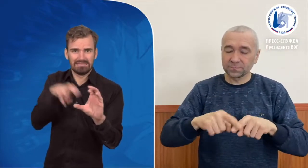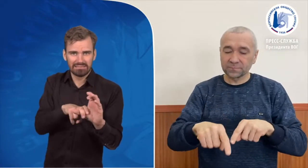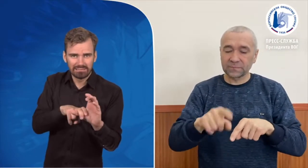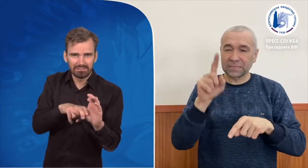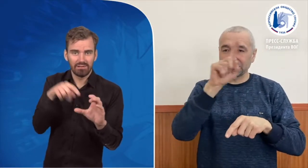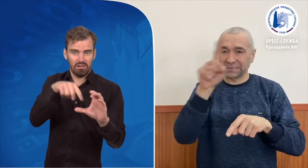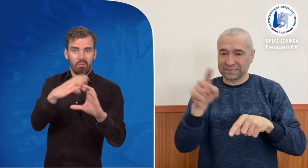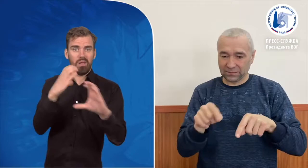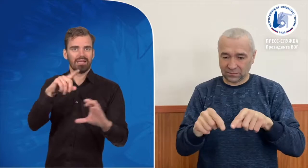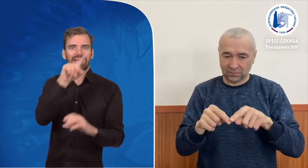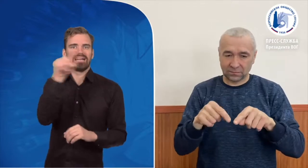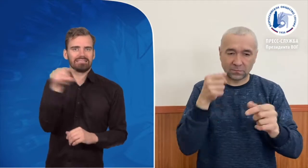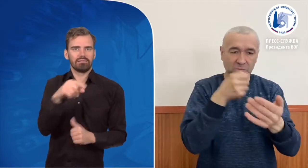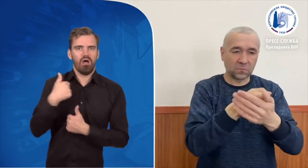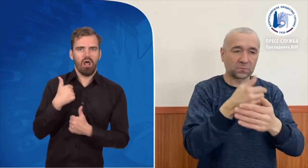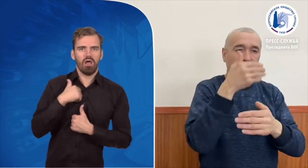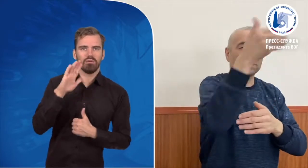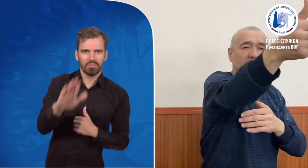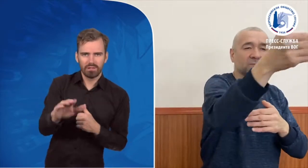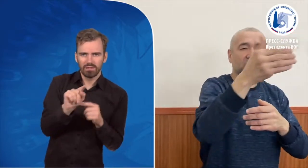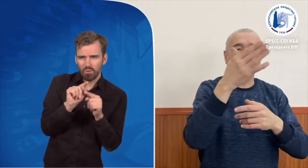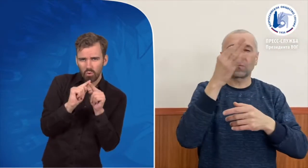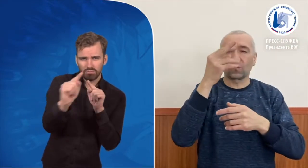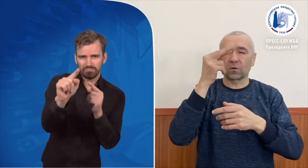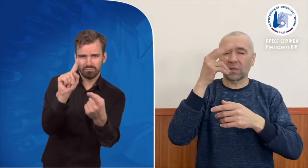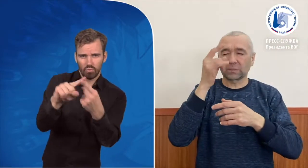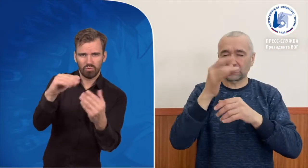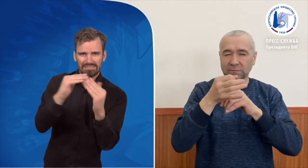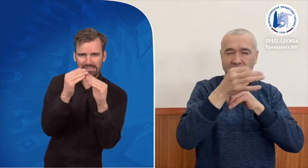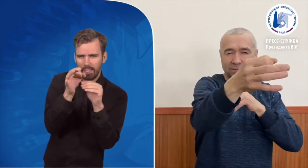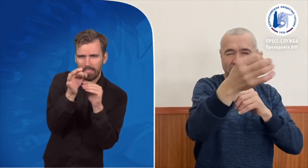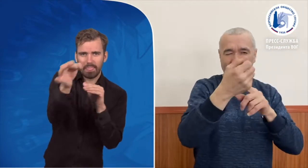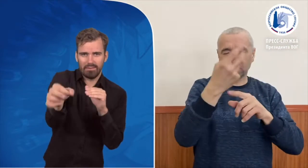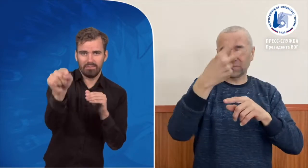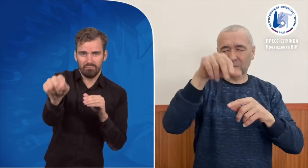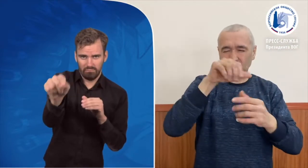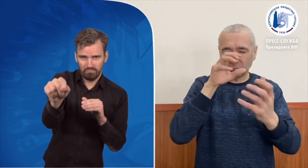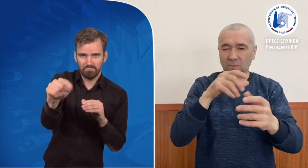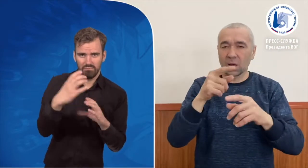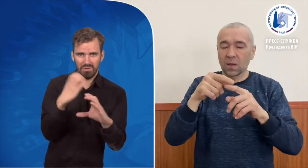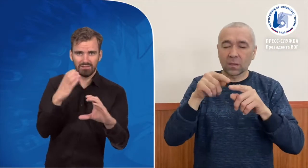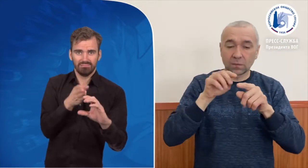It's good that they were with us, we could rely on their hearing. We tried to quickly get to the bus, managed to get on it.